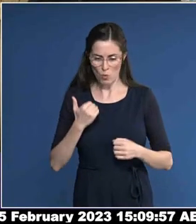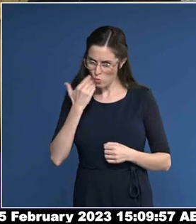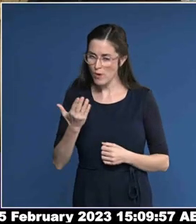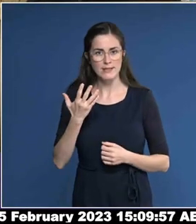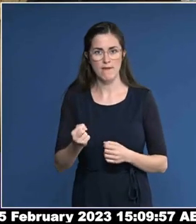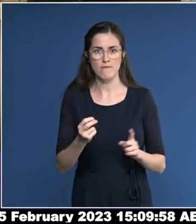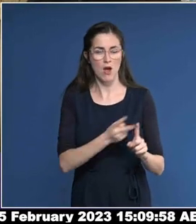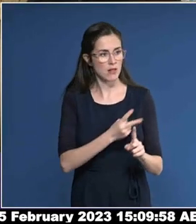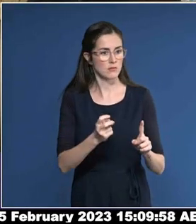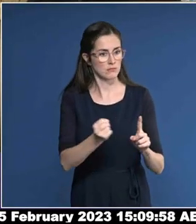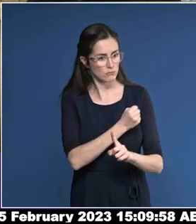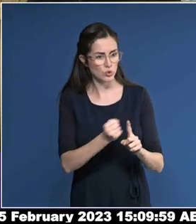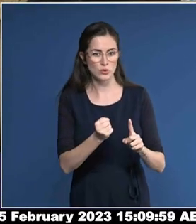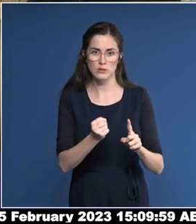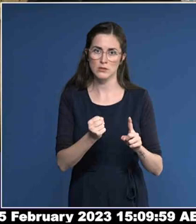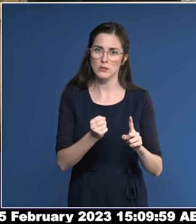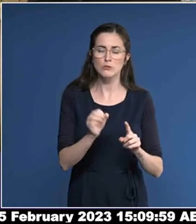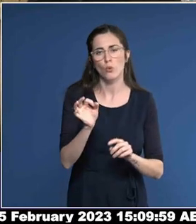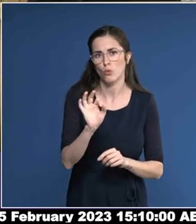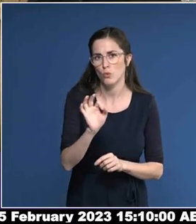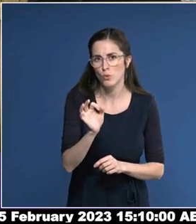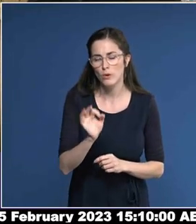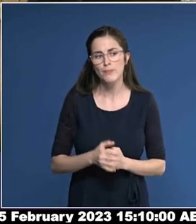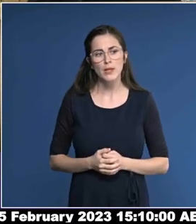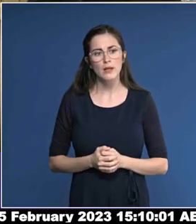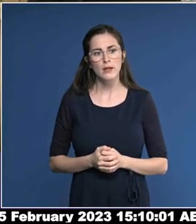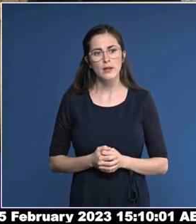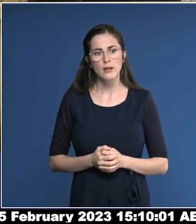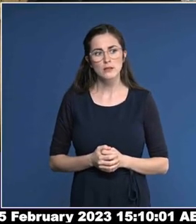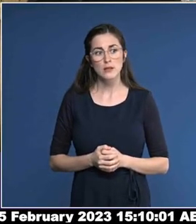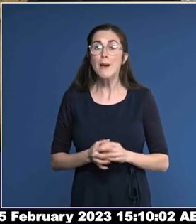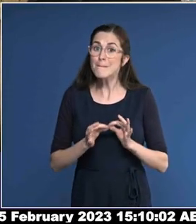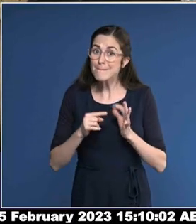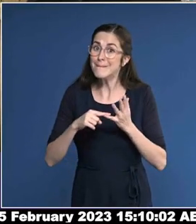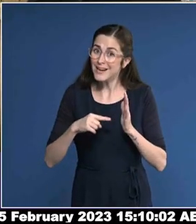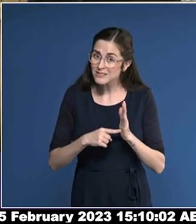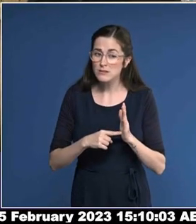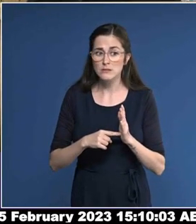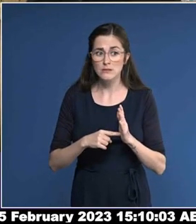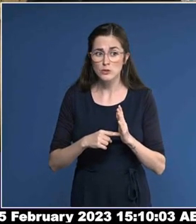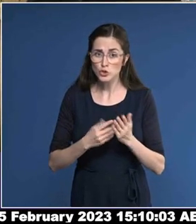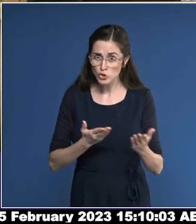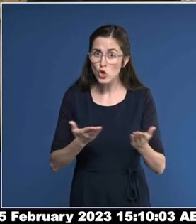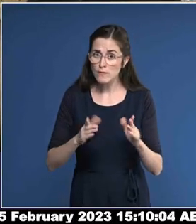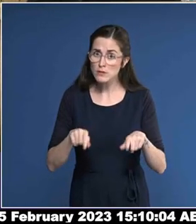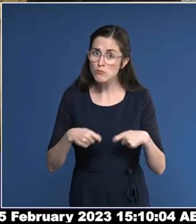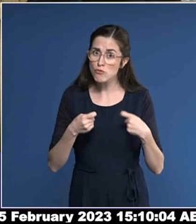But I think that as service providers, what we have learnt in recent times,